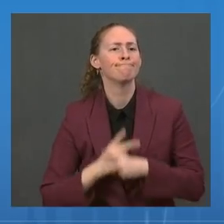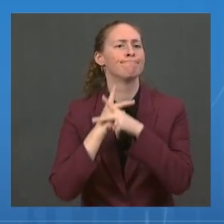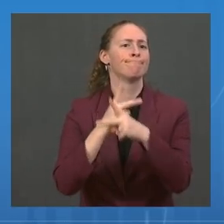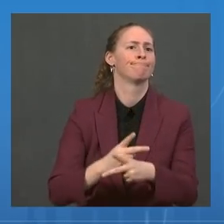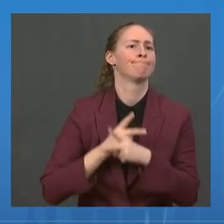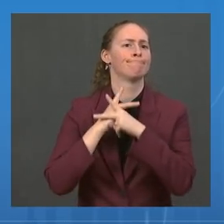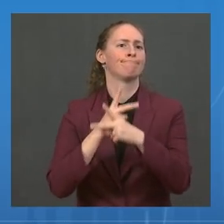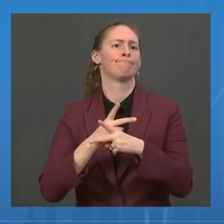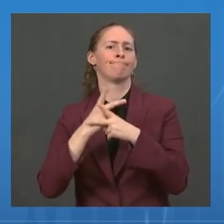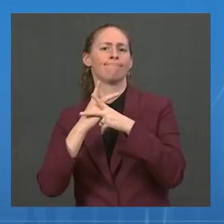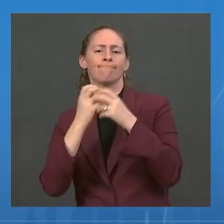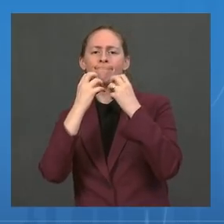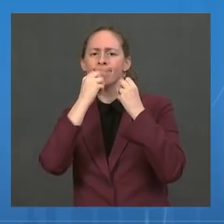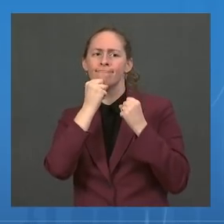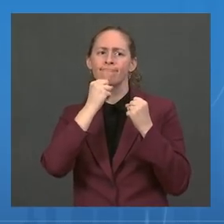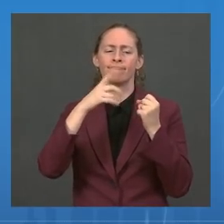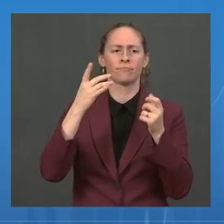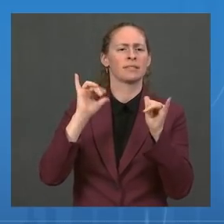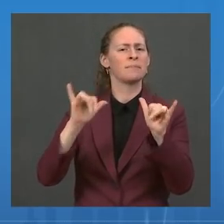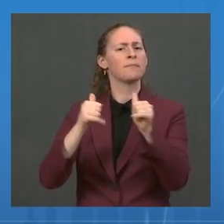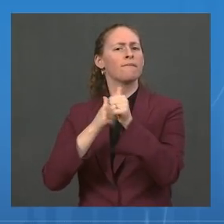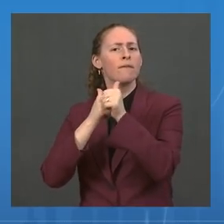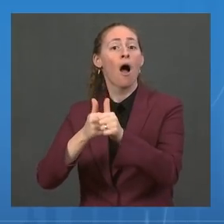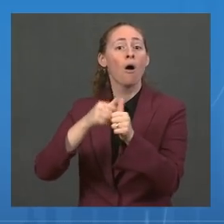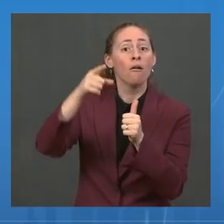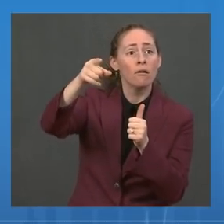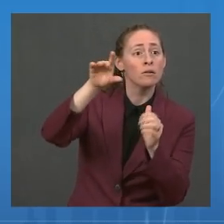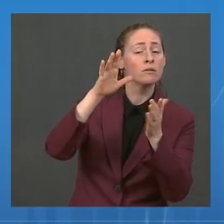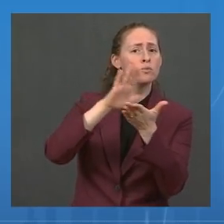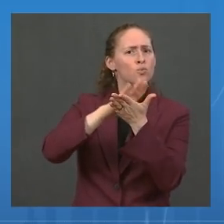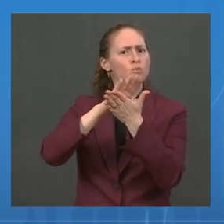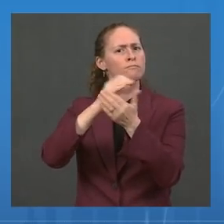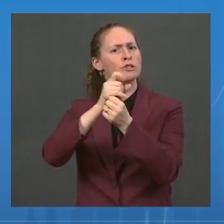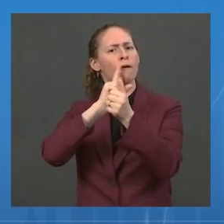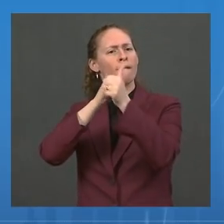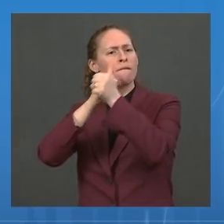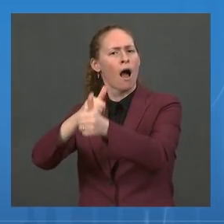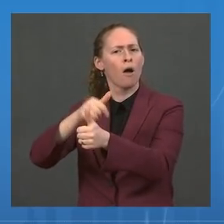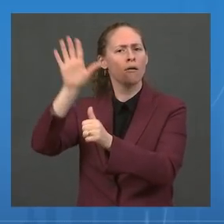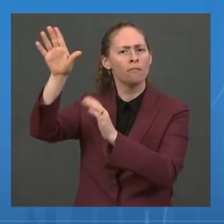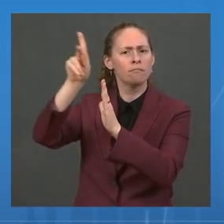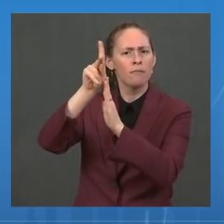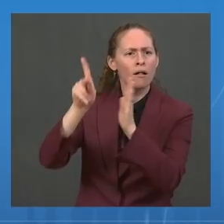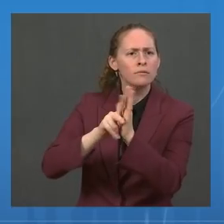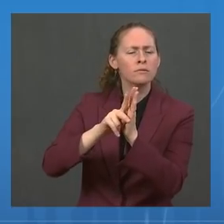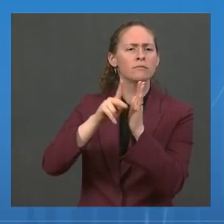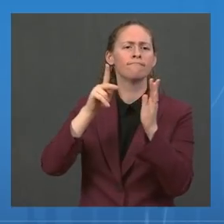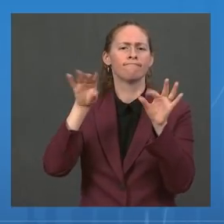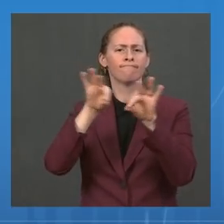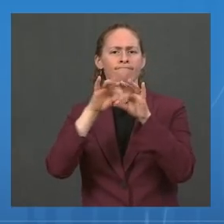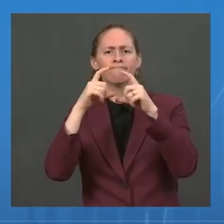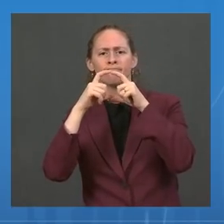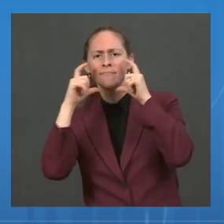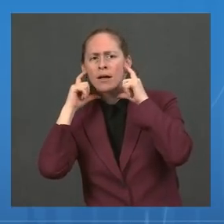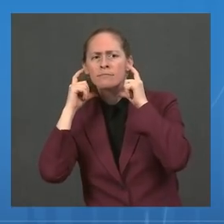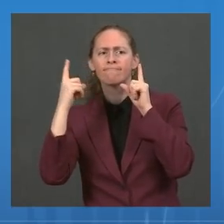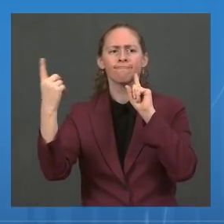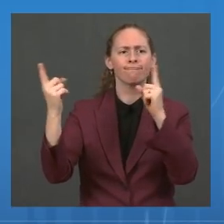We will adhere to our school's masking policy, because we know universal masking in schools reduces our children's risk of getting COVID.